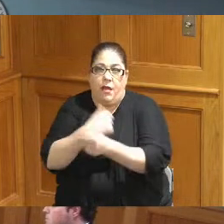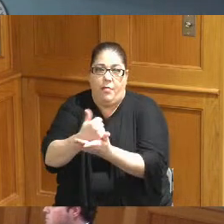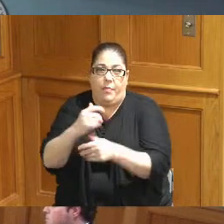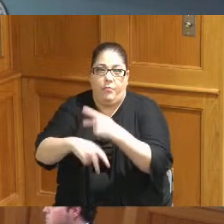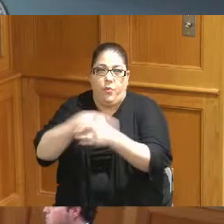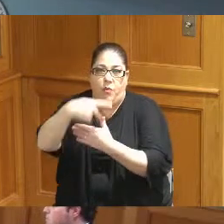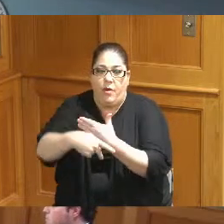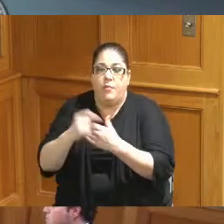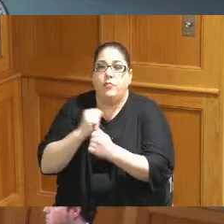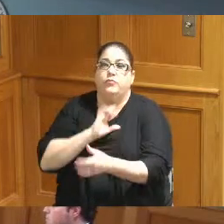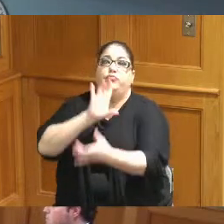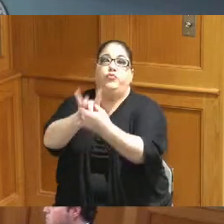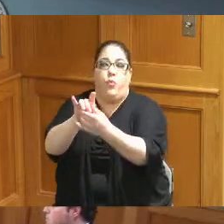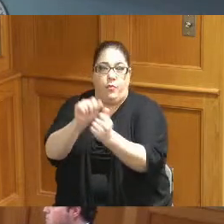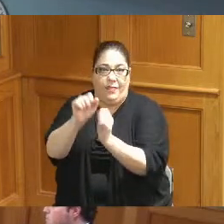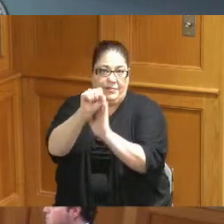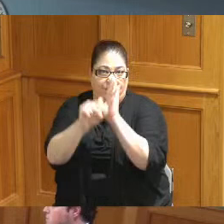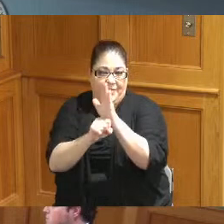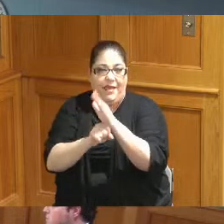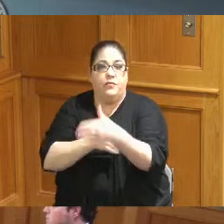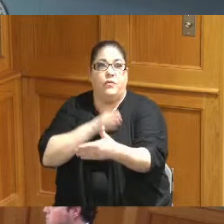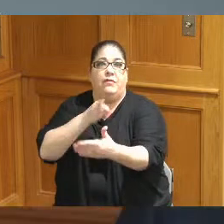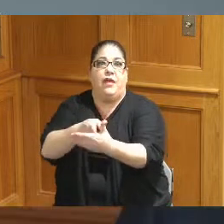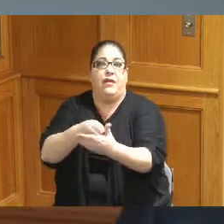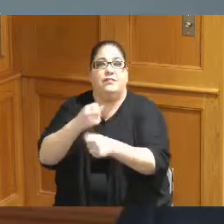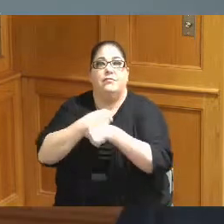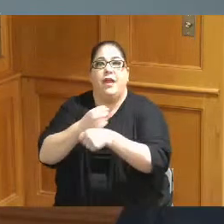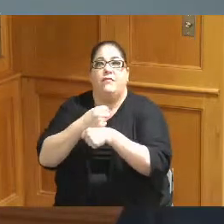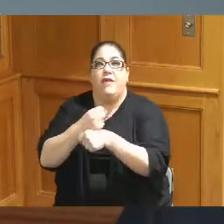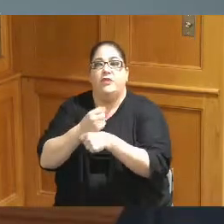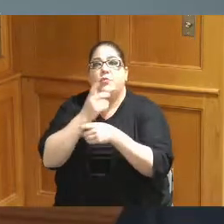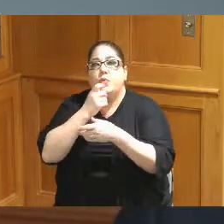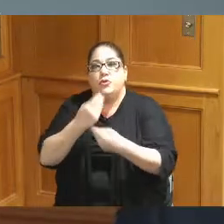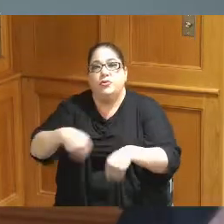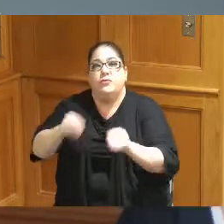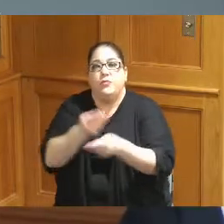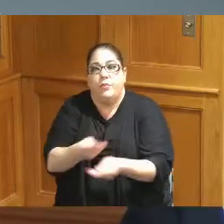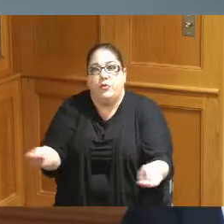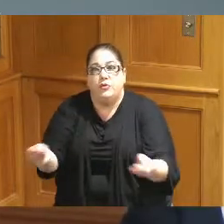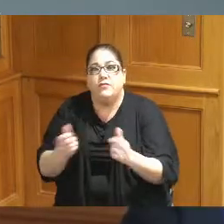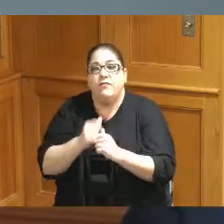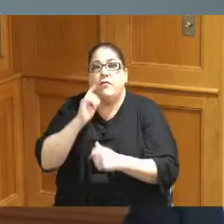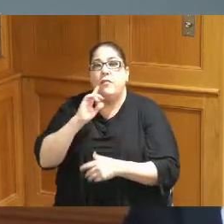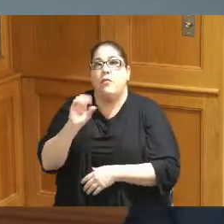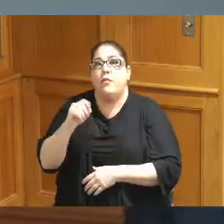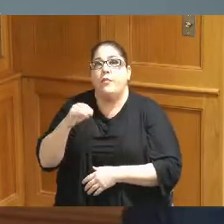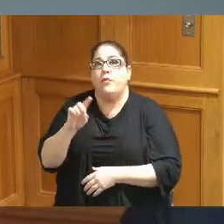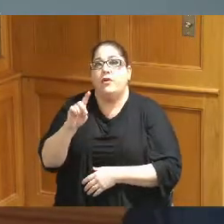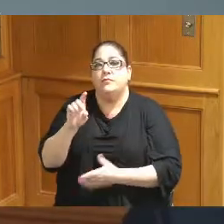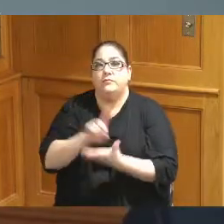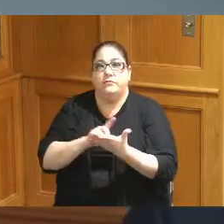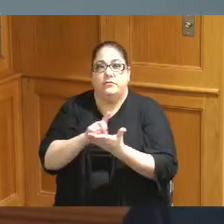the lawsuit with the State against manufacturers and Distributors of opioids we can the state can